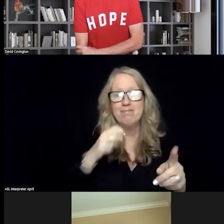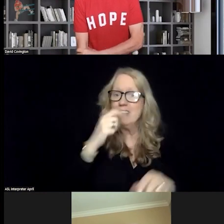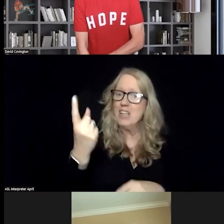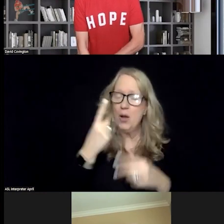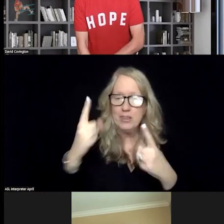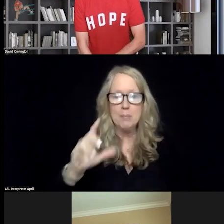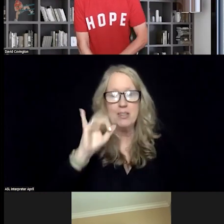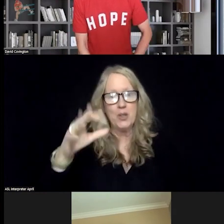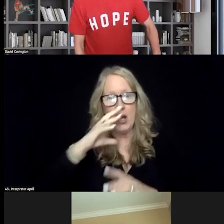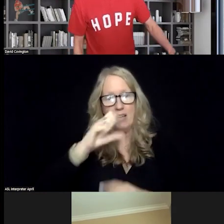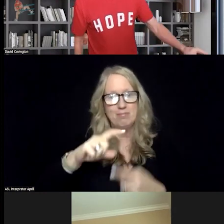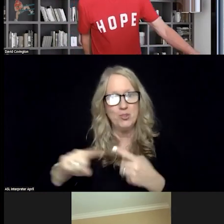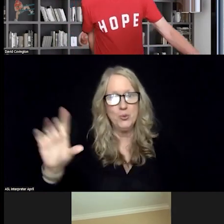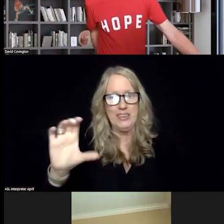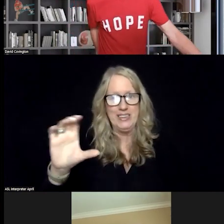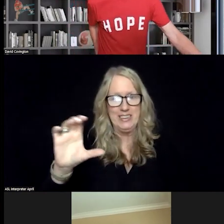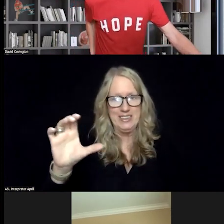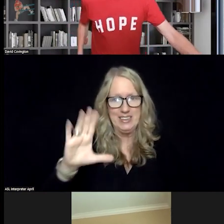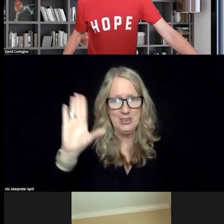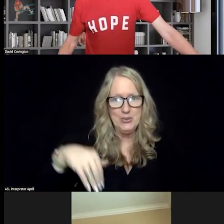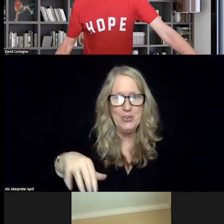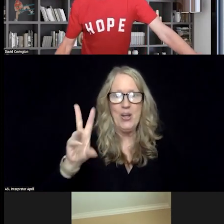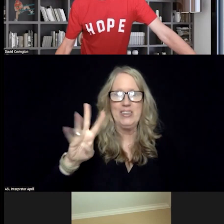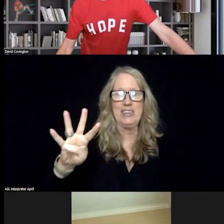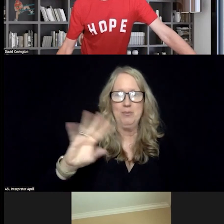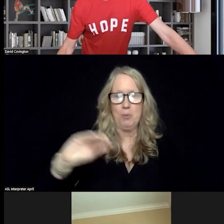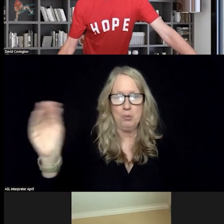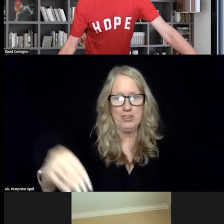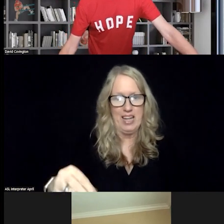GRAVITATING TOWARDS C, YOU KNOW, AT 64%, THAT IS WHERE I AM GOING TO